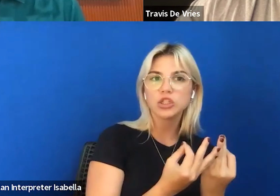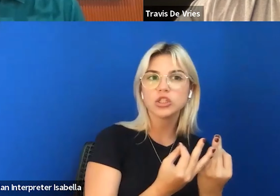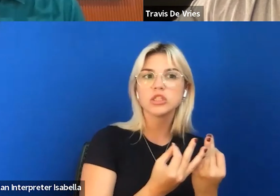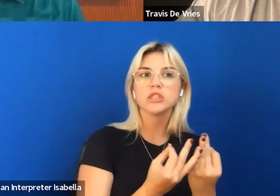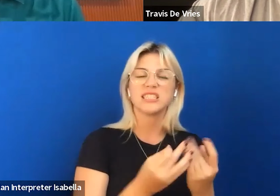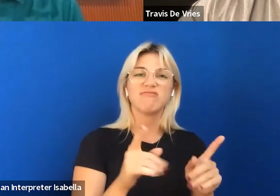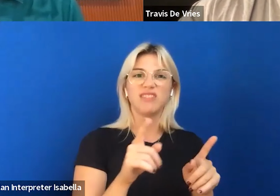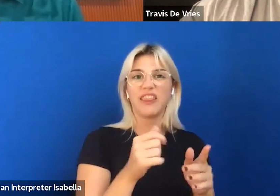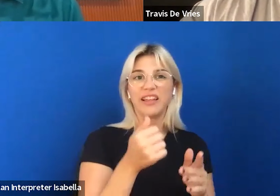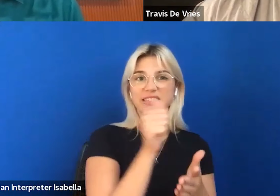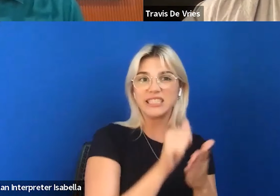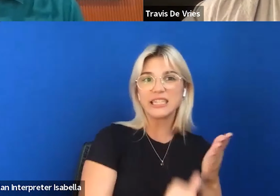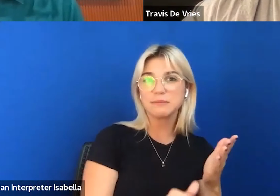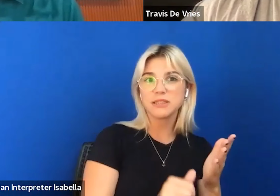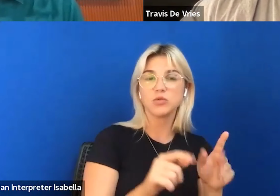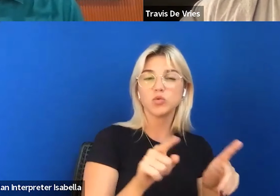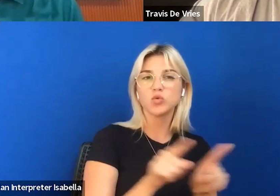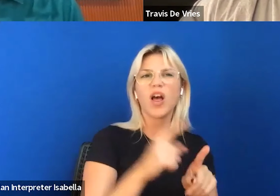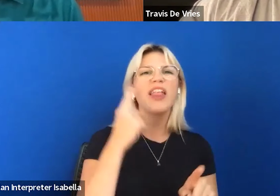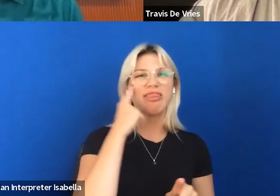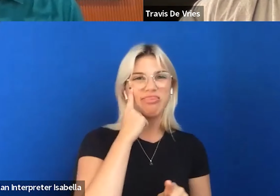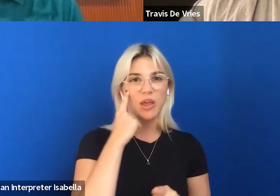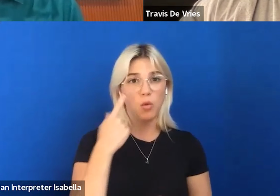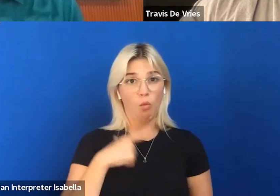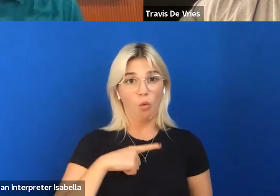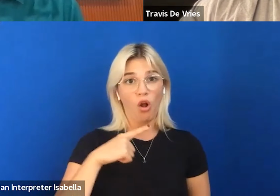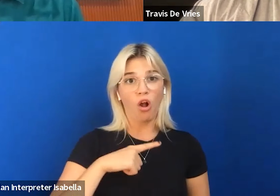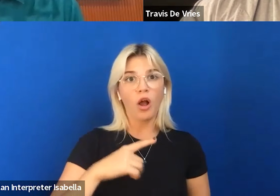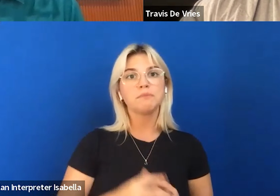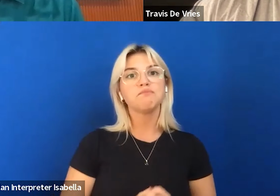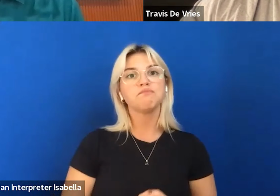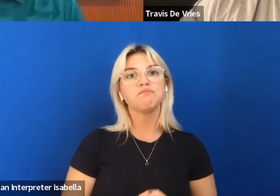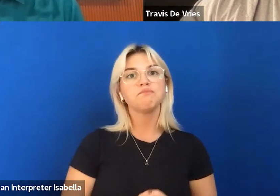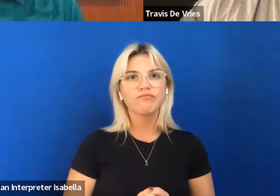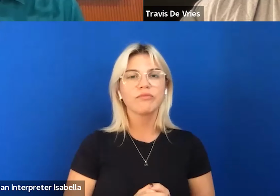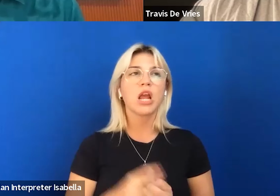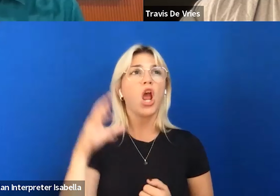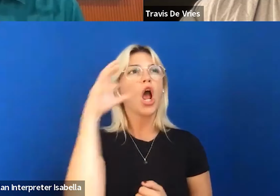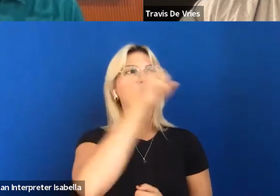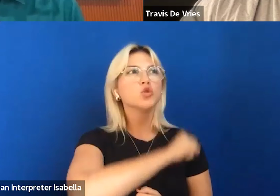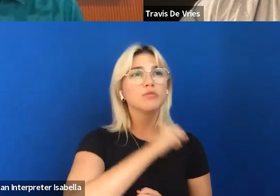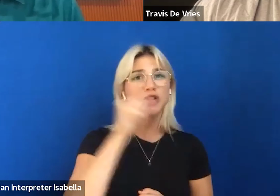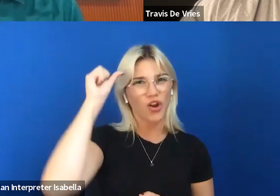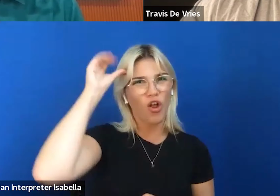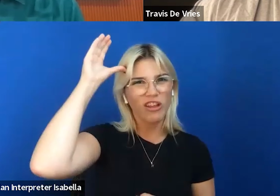And I think this is probably due to assumed knowledge about an application.